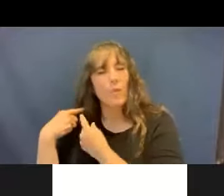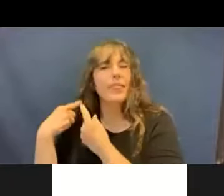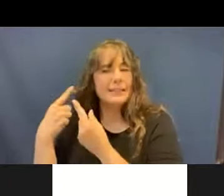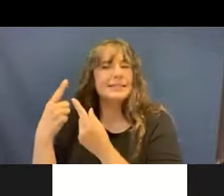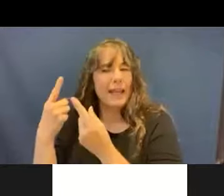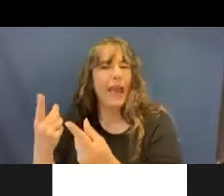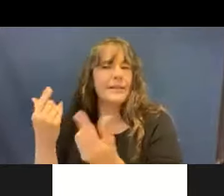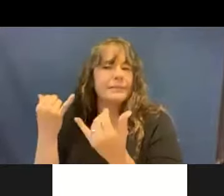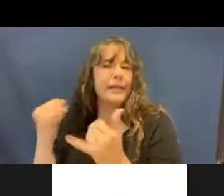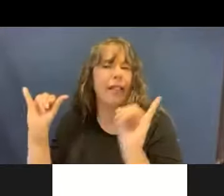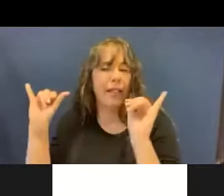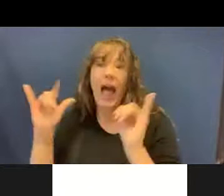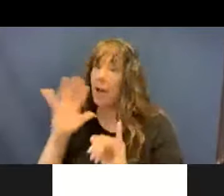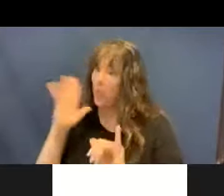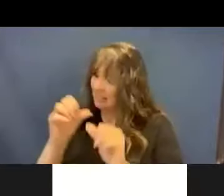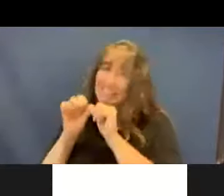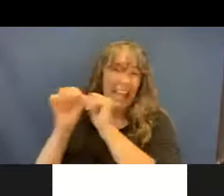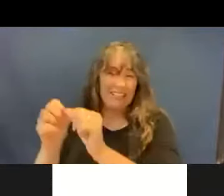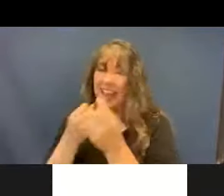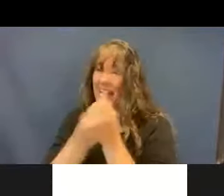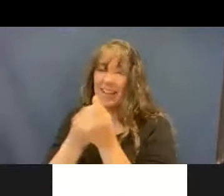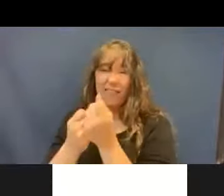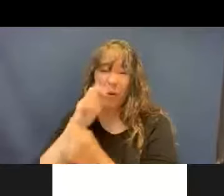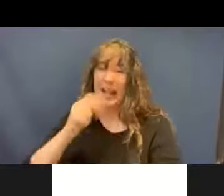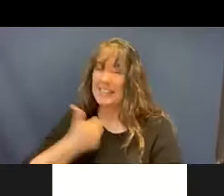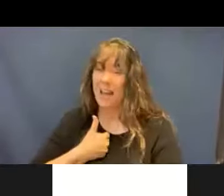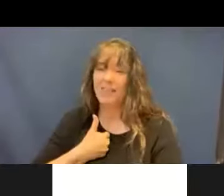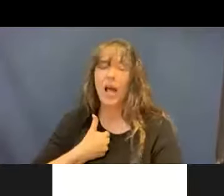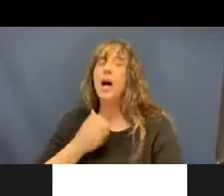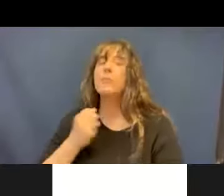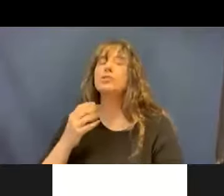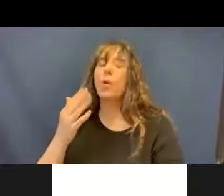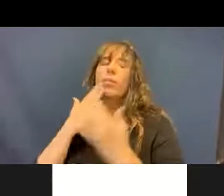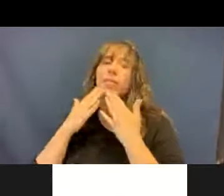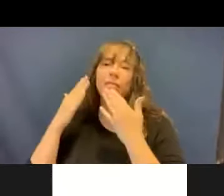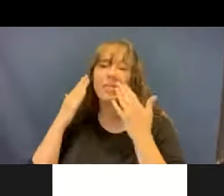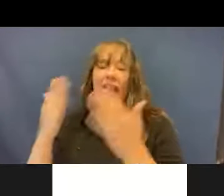will continue still advocating for myself, and I'm so thankful for the community I have,